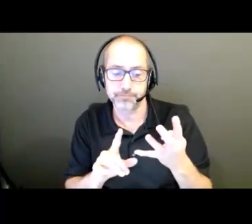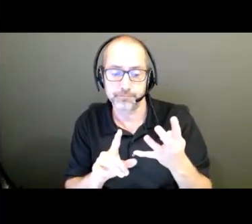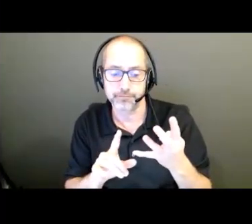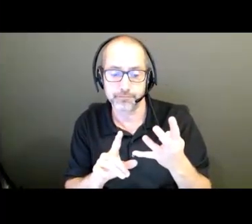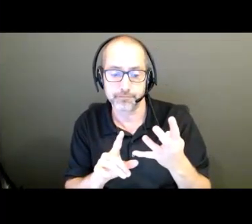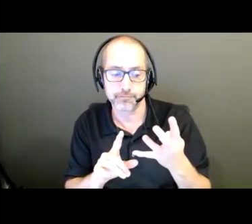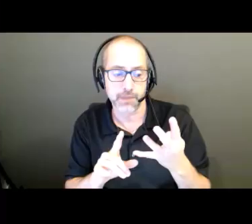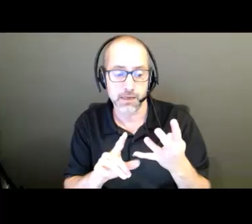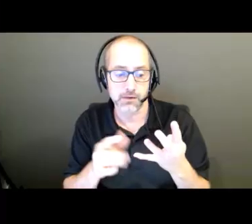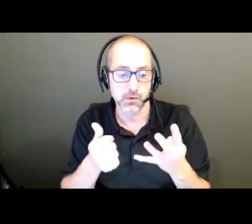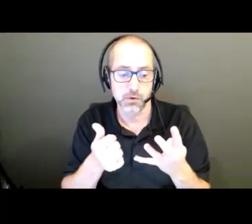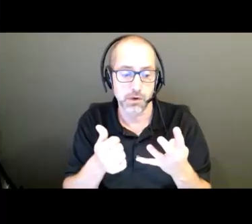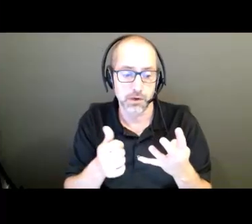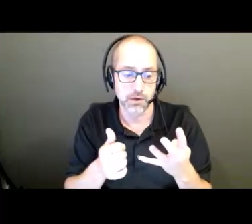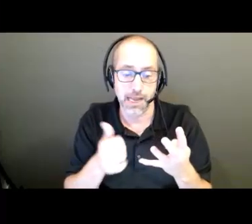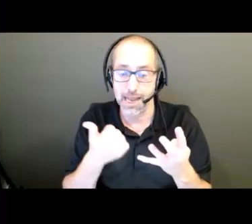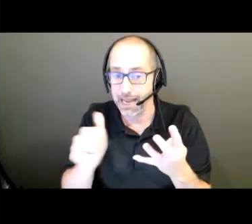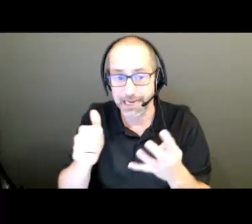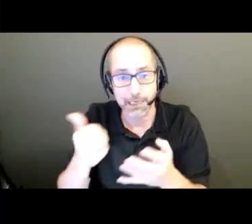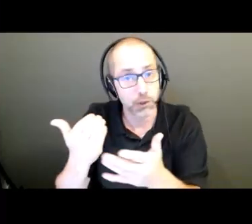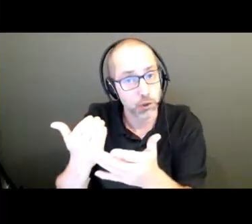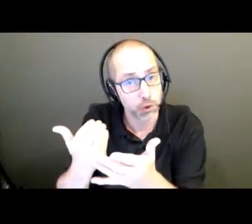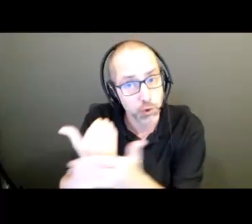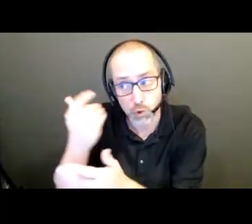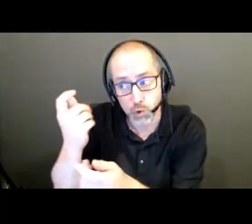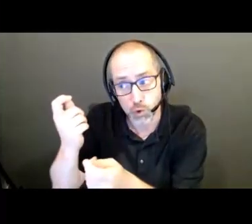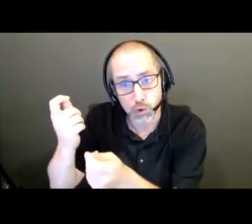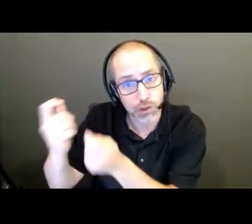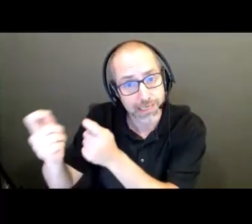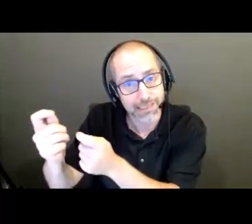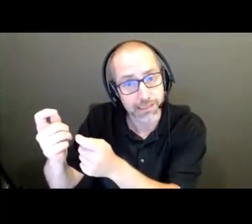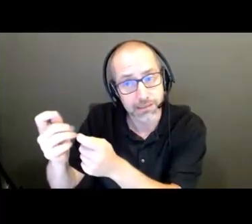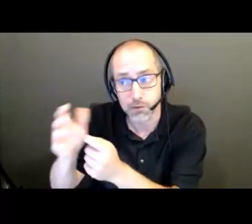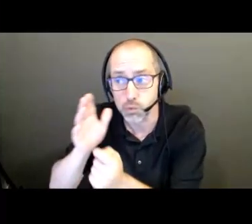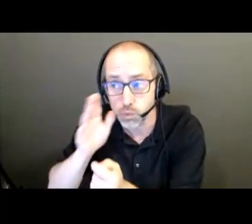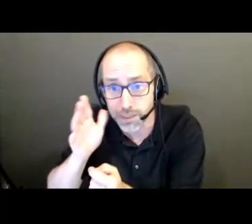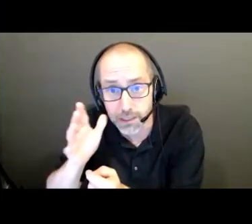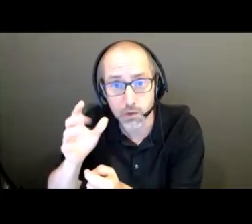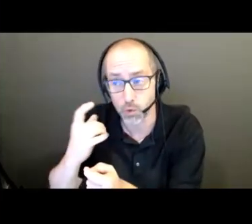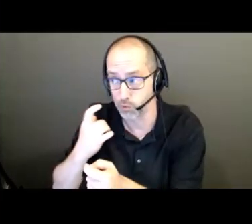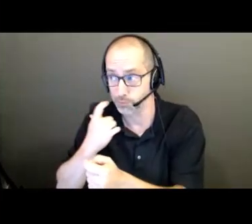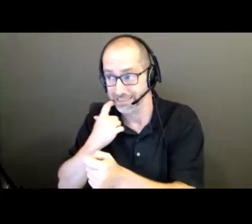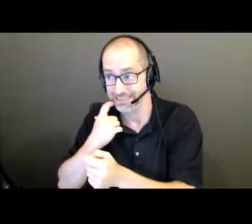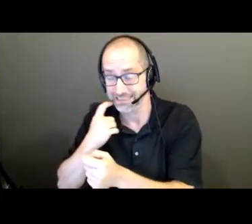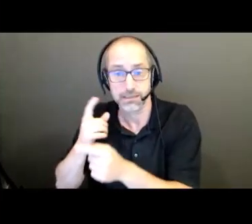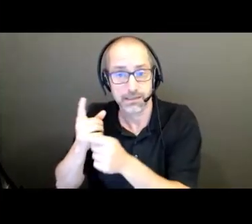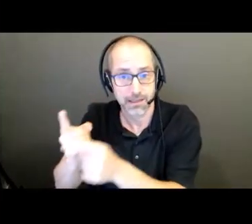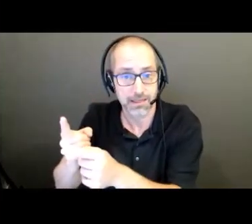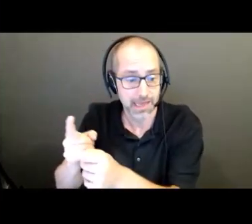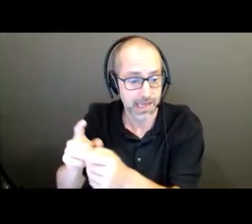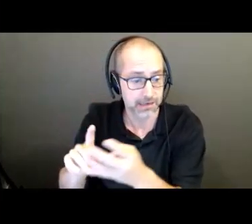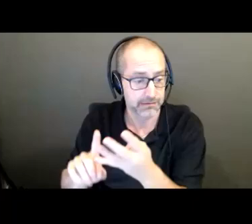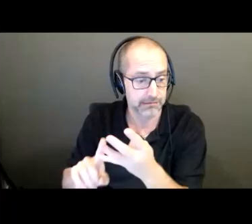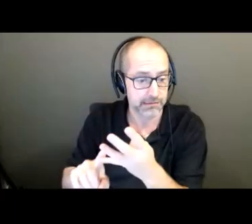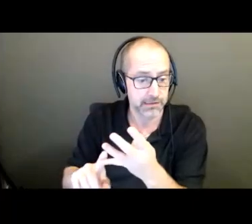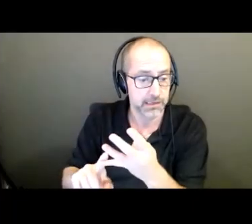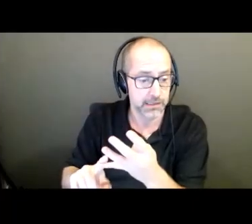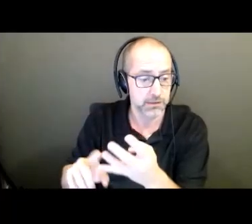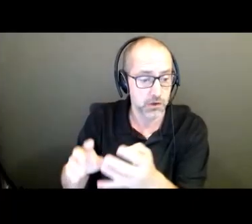changes and new changes coming down. That section is called Updates: Funding Opportunities and Portal.